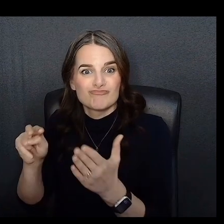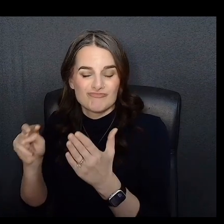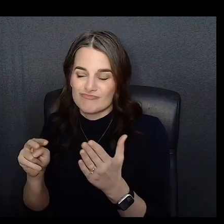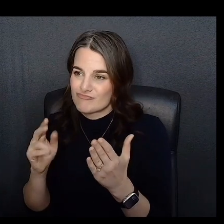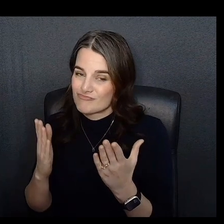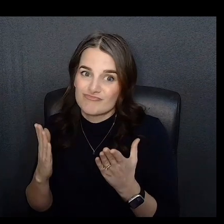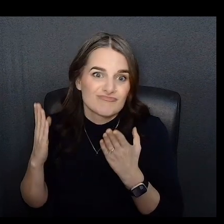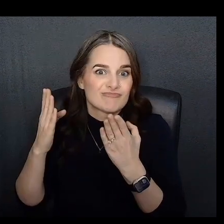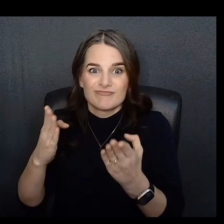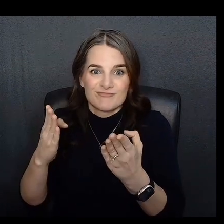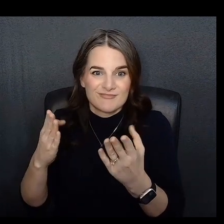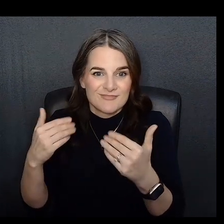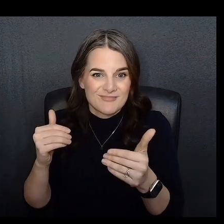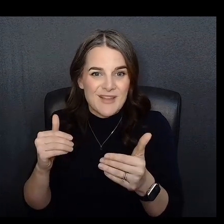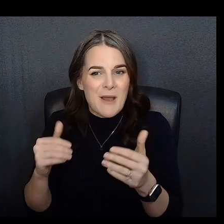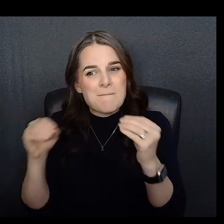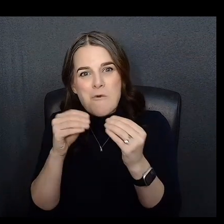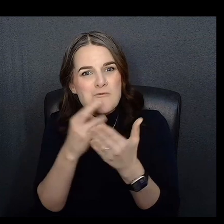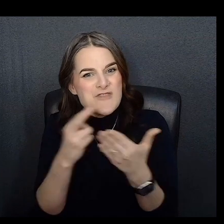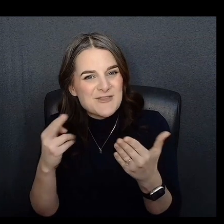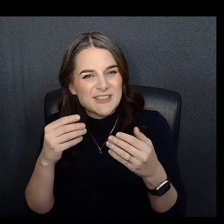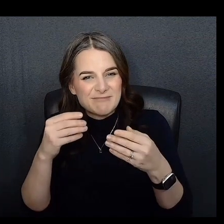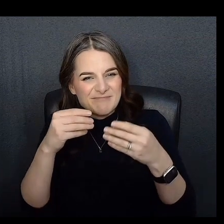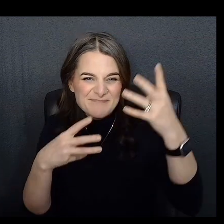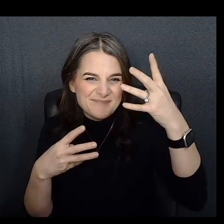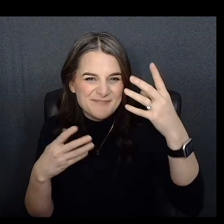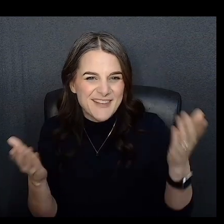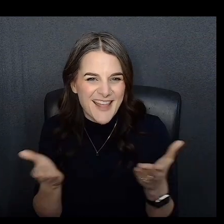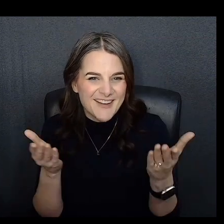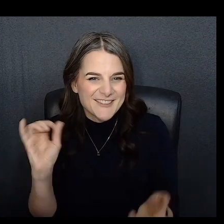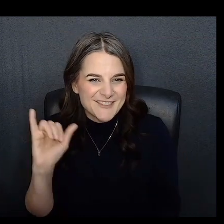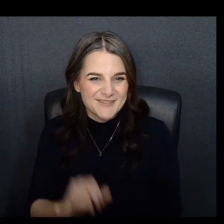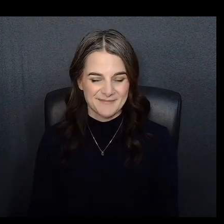And then some additional resources here as well.